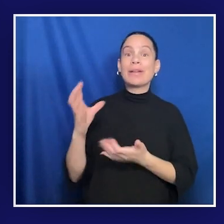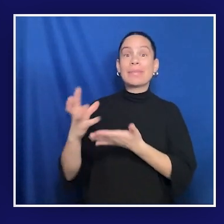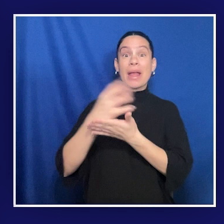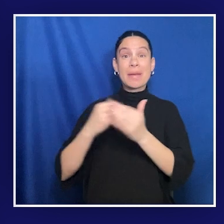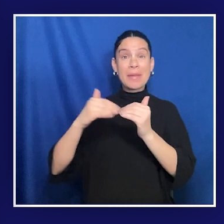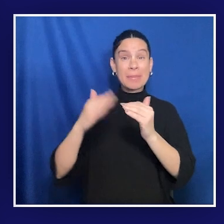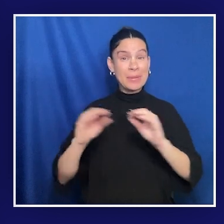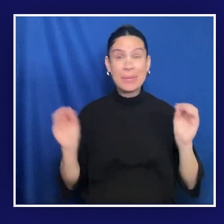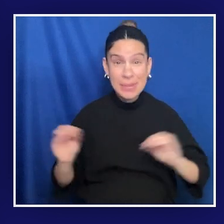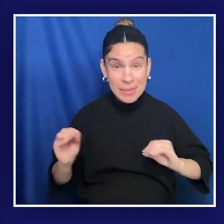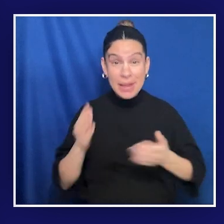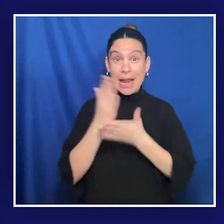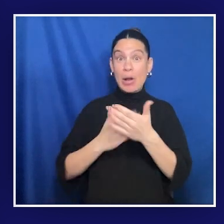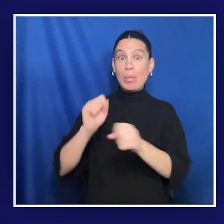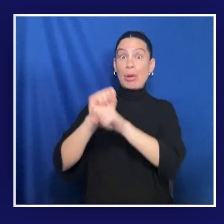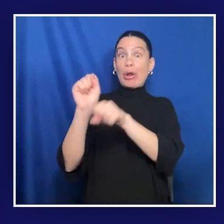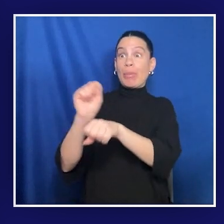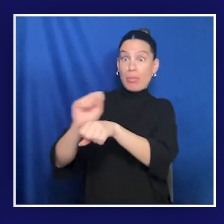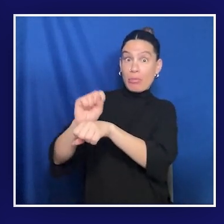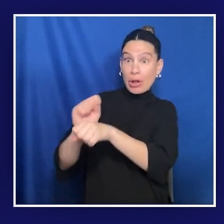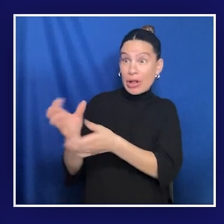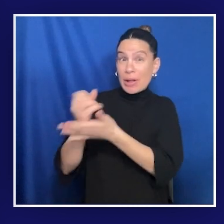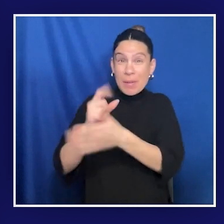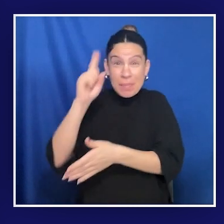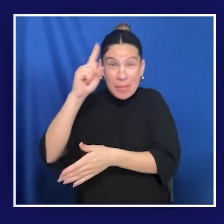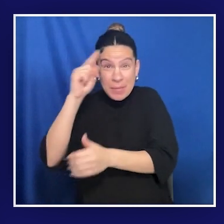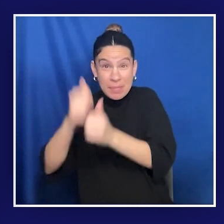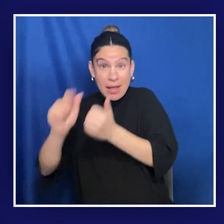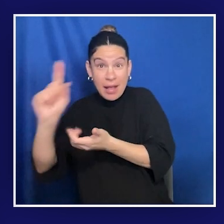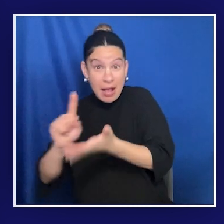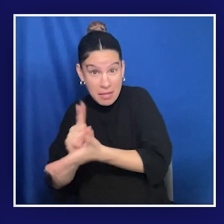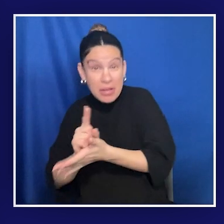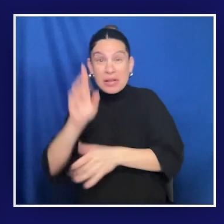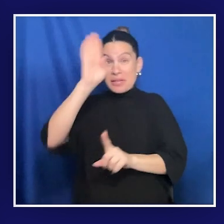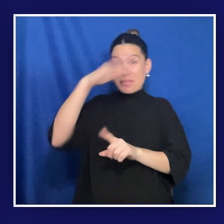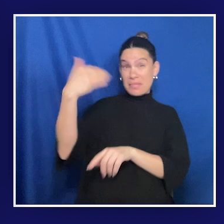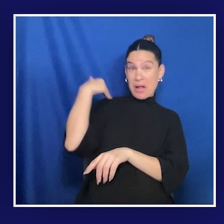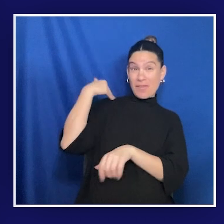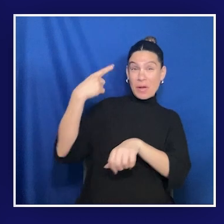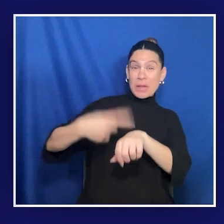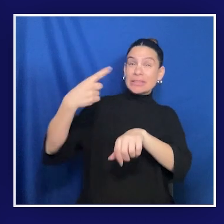Some workers get paid pennies per hour. I think the highest paycheck I ever got once